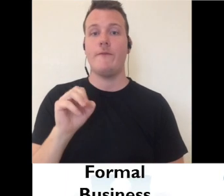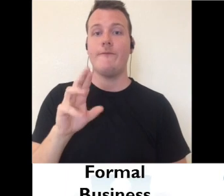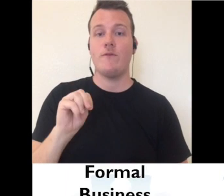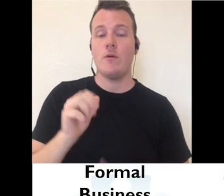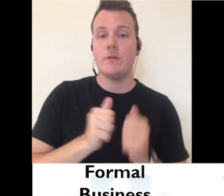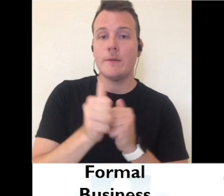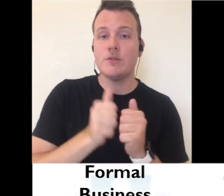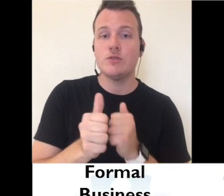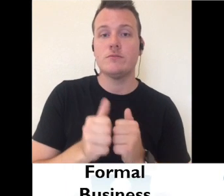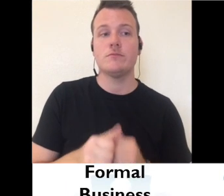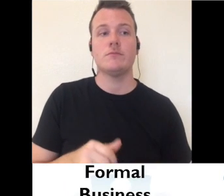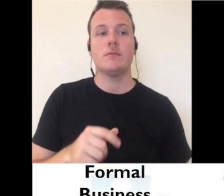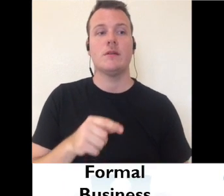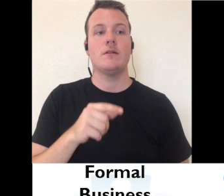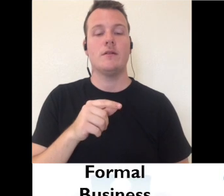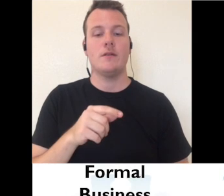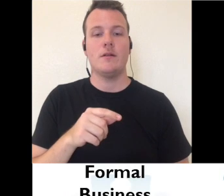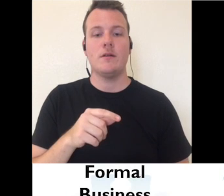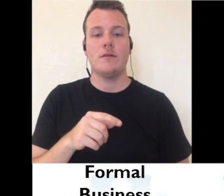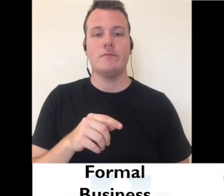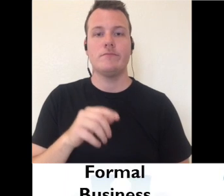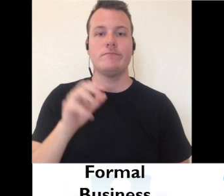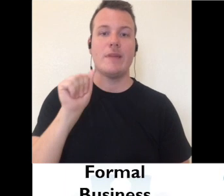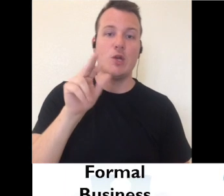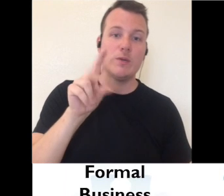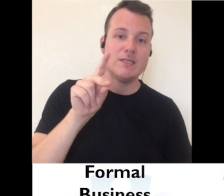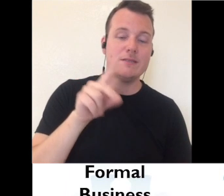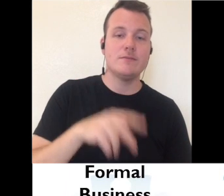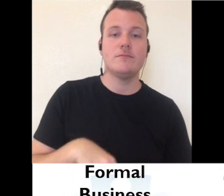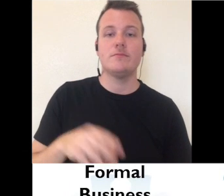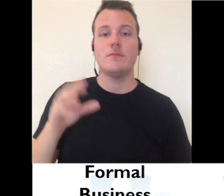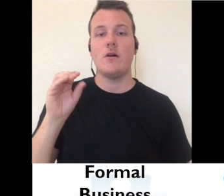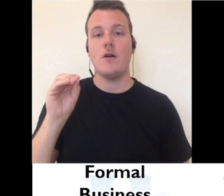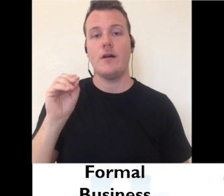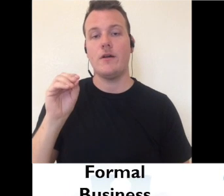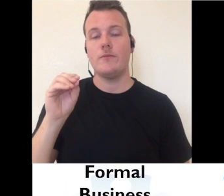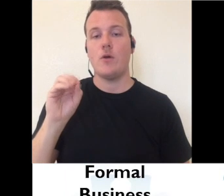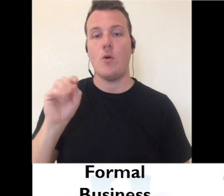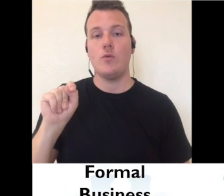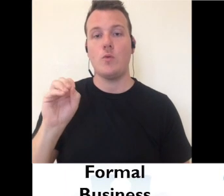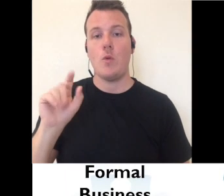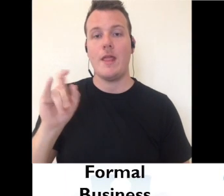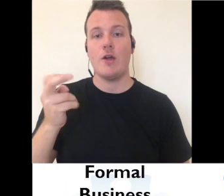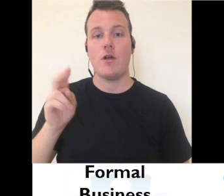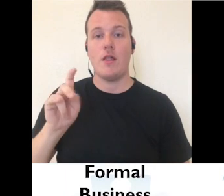Otolaryngology people, hearing aid dealers, drugstores, Costco, insurance